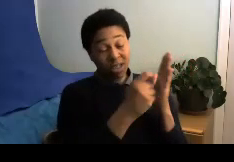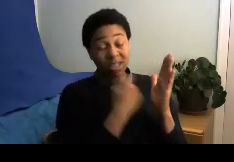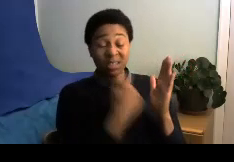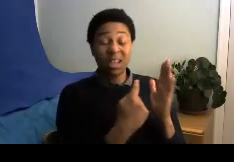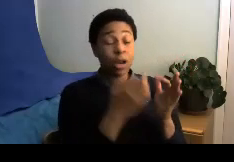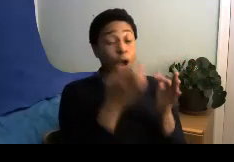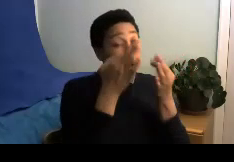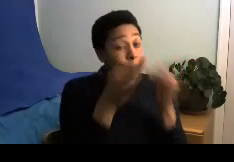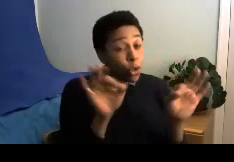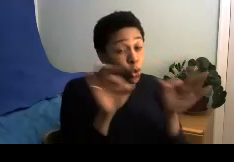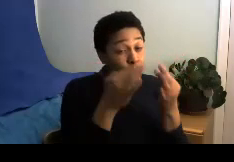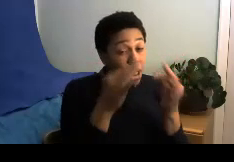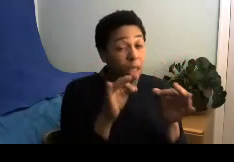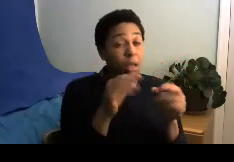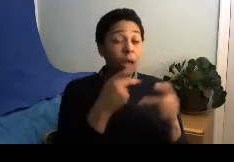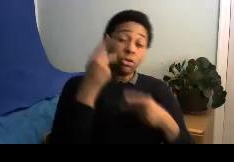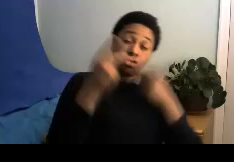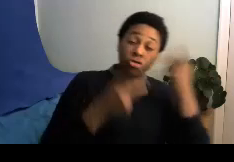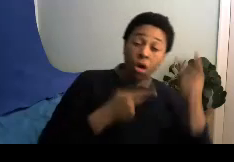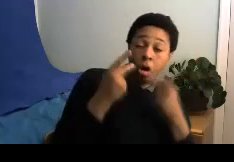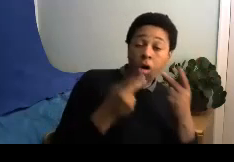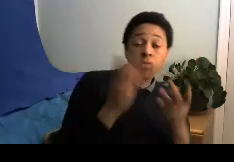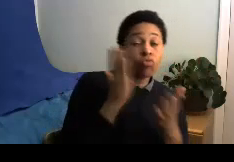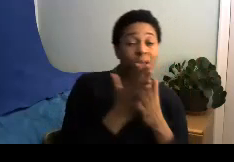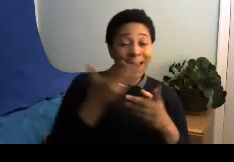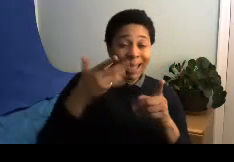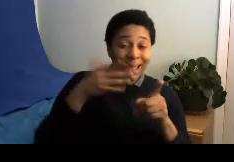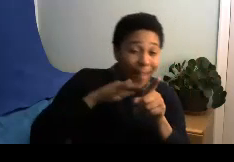way she writes. And she listens, she, you know, creates playlists